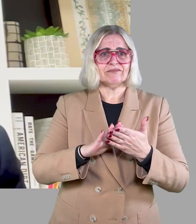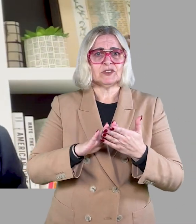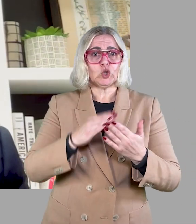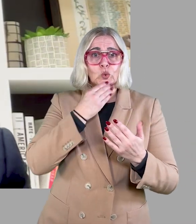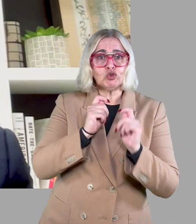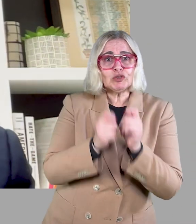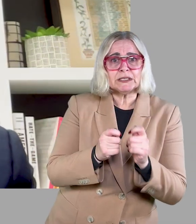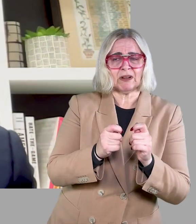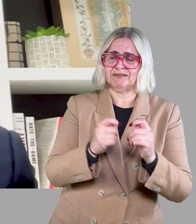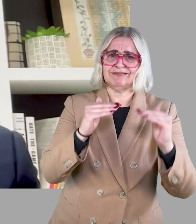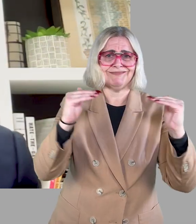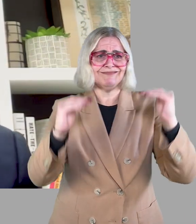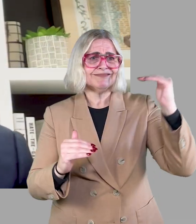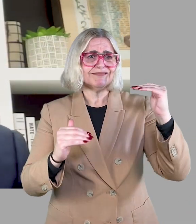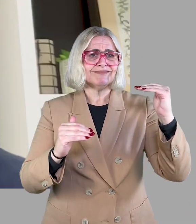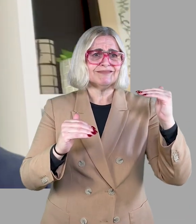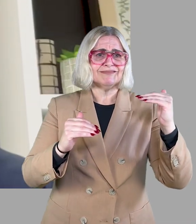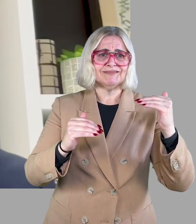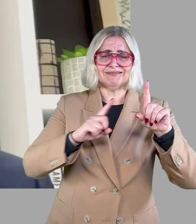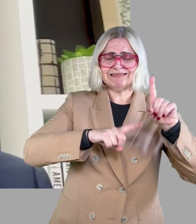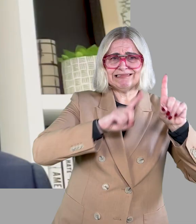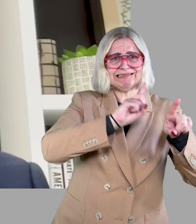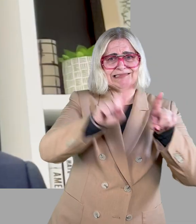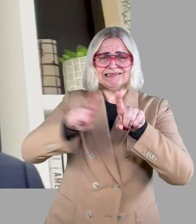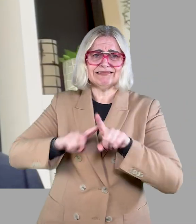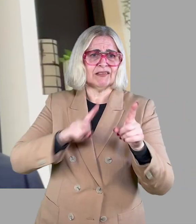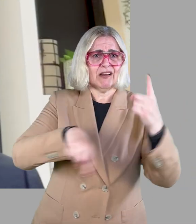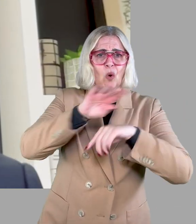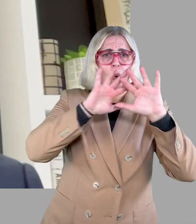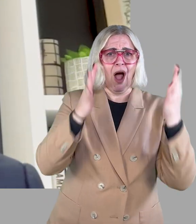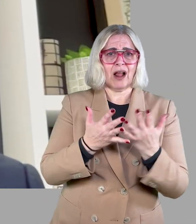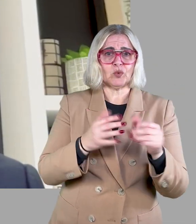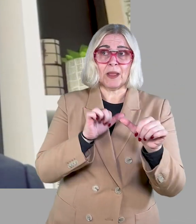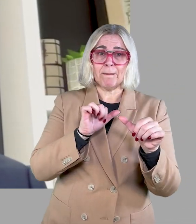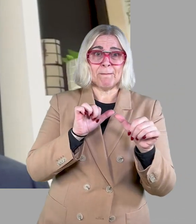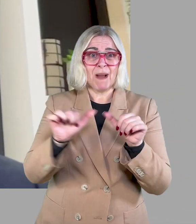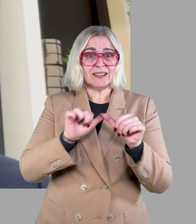care disparities persist globally and ischemic heart disease remains an important pathway to heart failure onset.